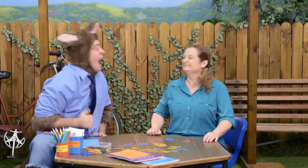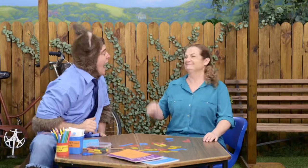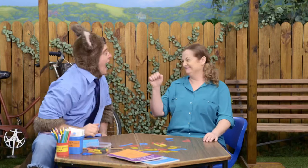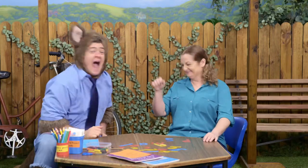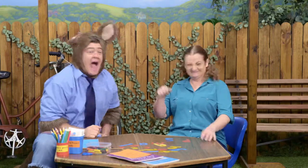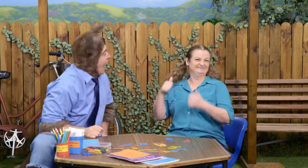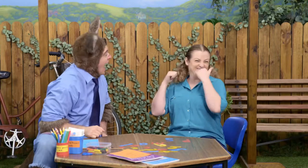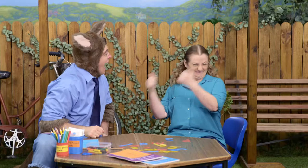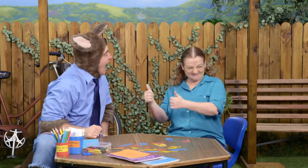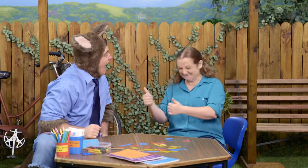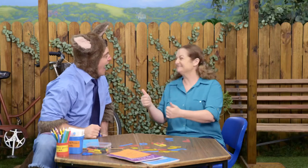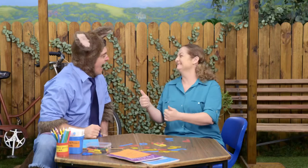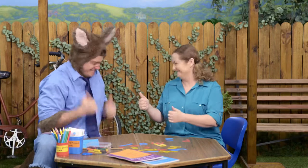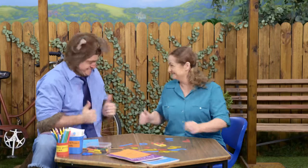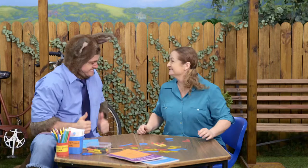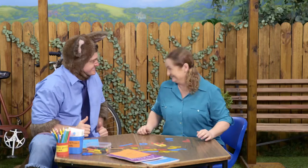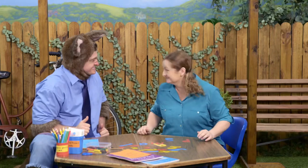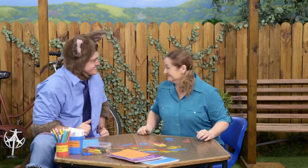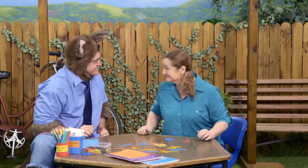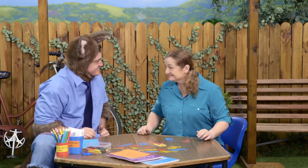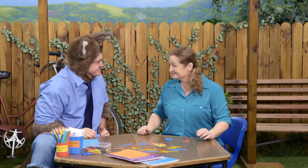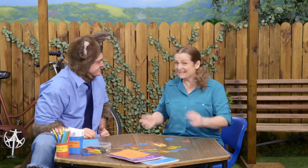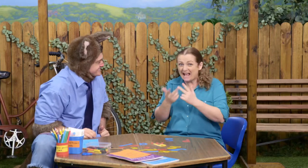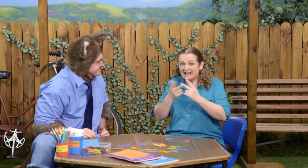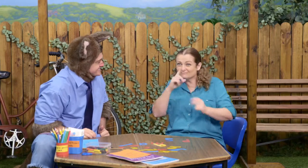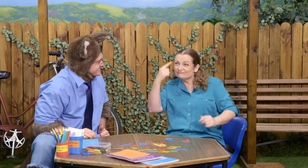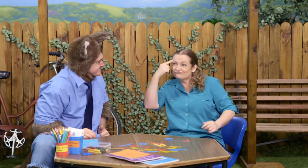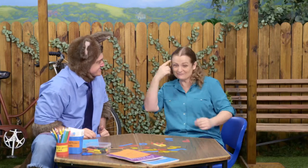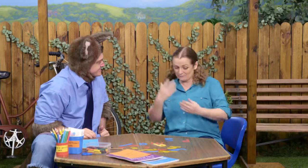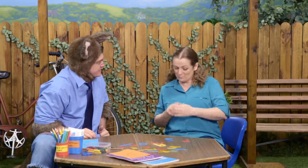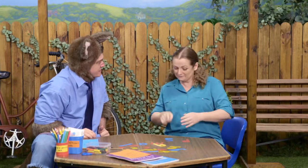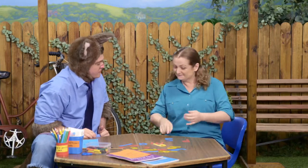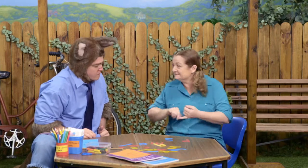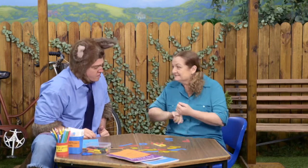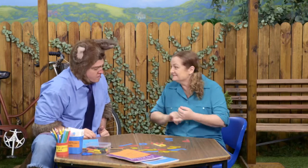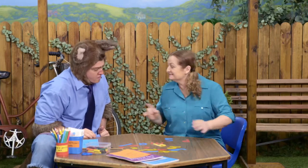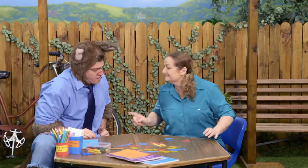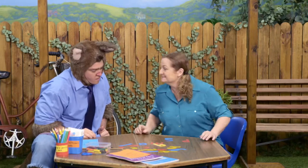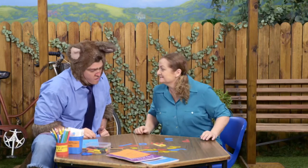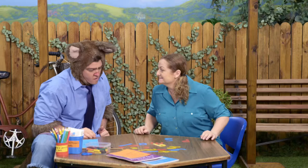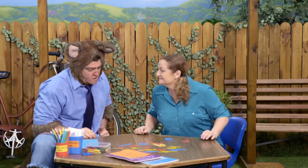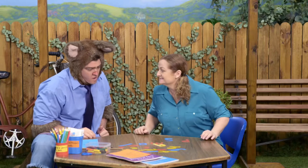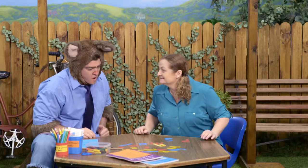Yes, that's right, Possum! What else do you think begins with S?